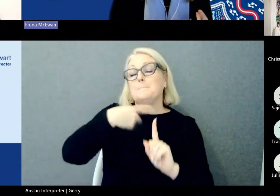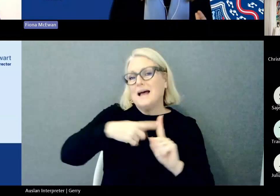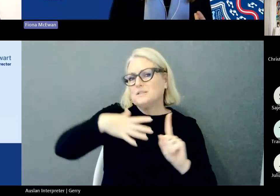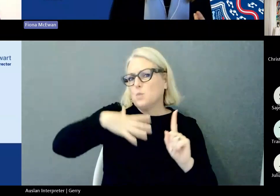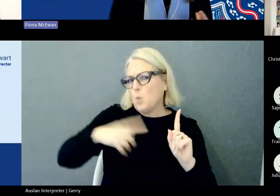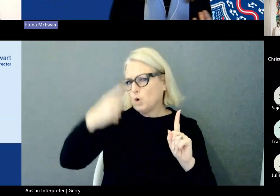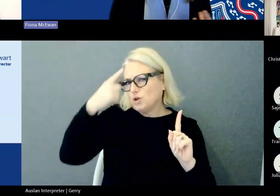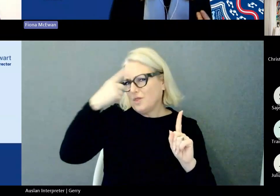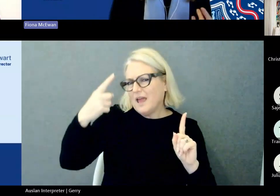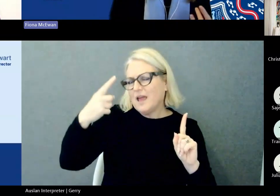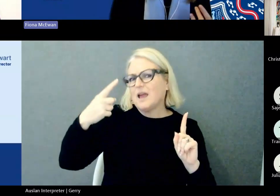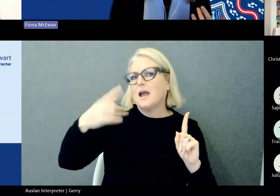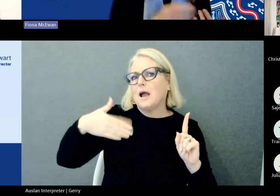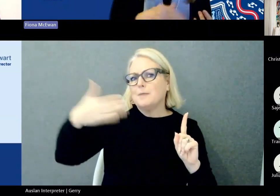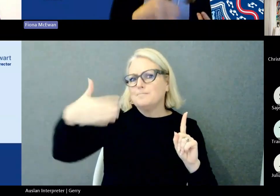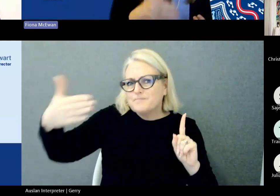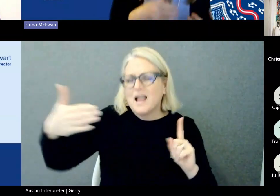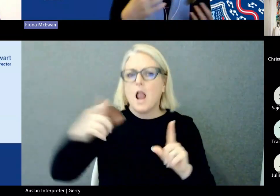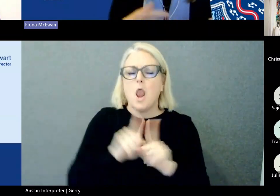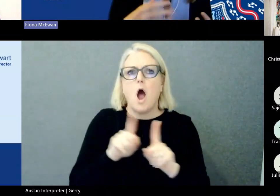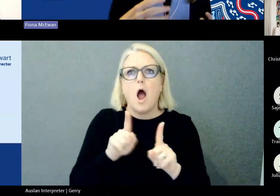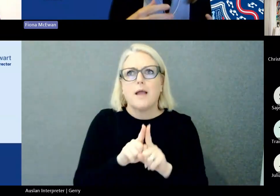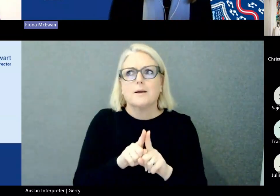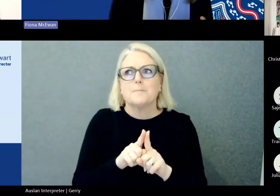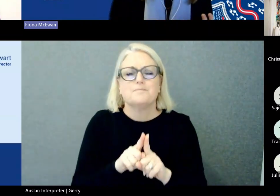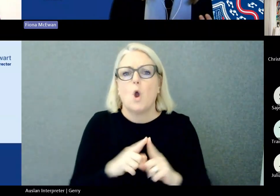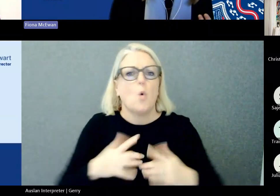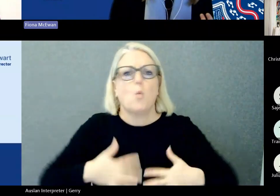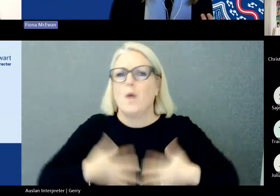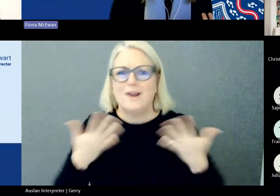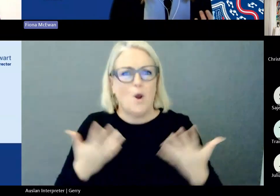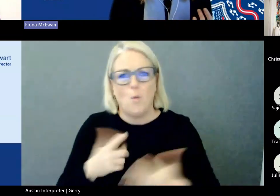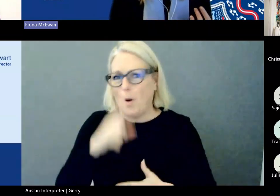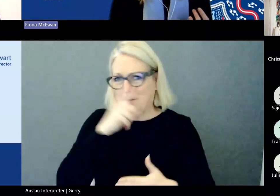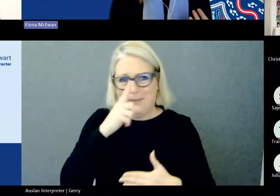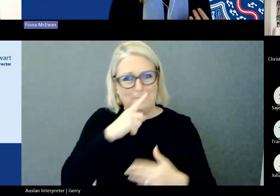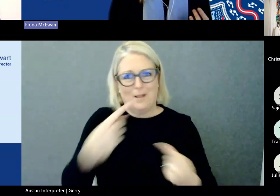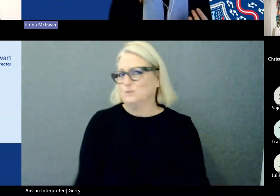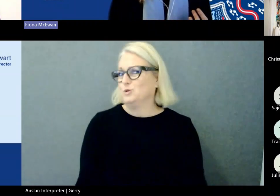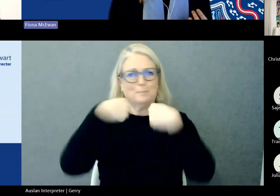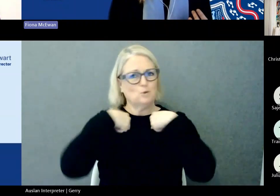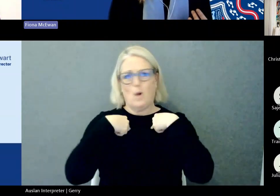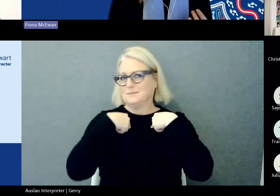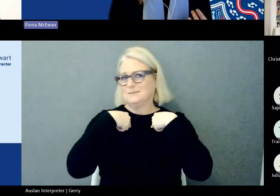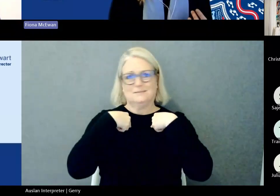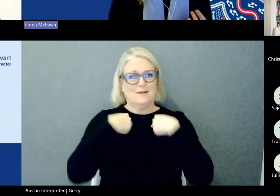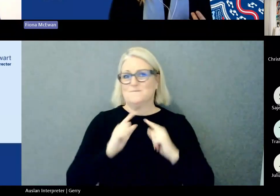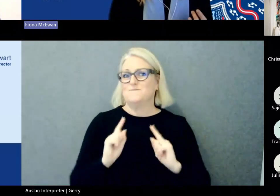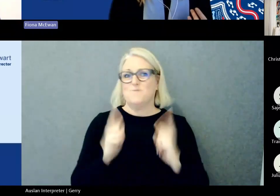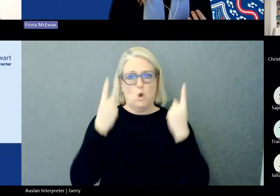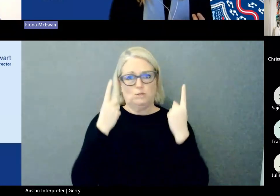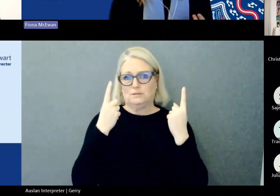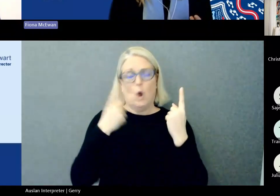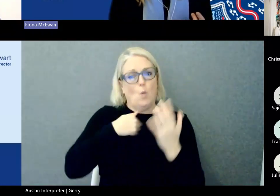We don't want to be... We want to be the last resort of decision-making for folks. And how can we encourage more people